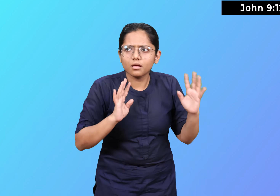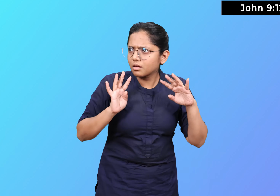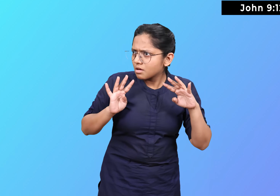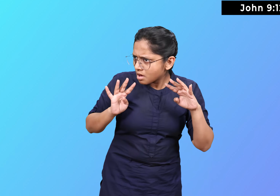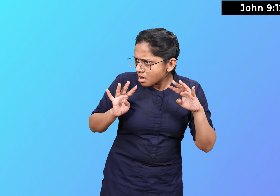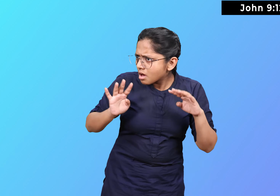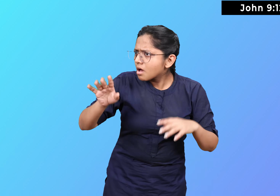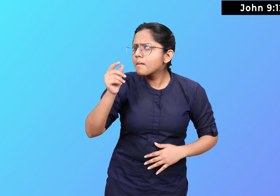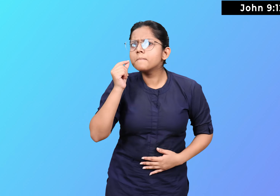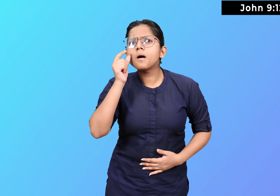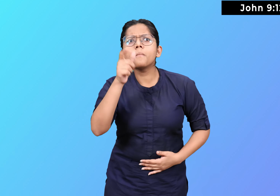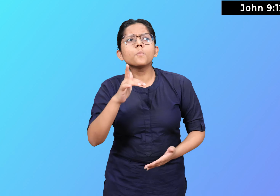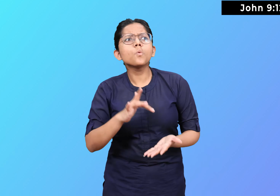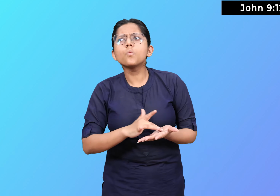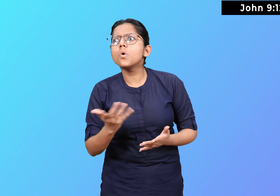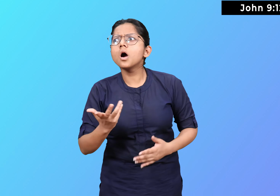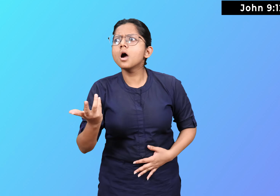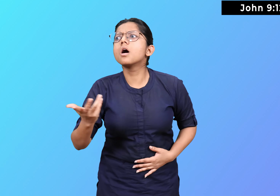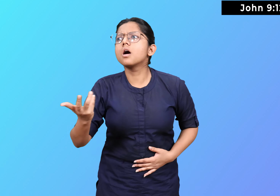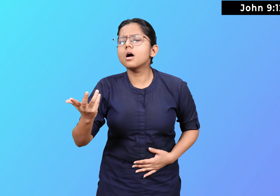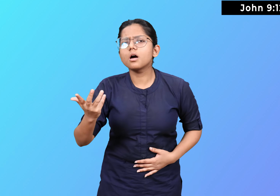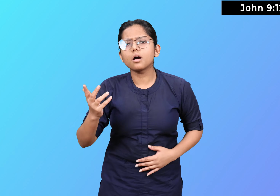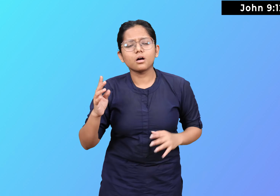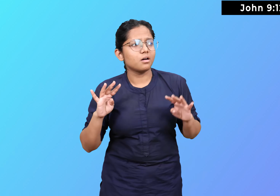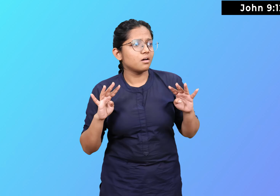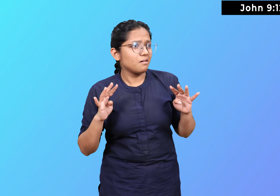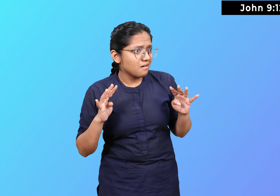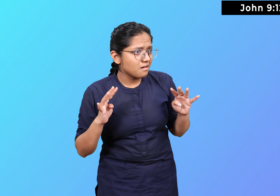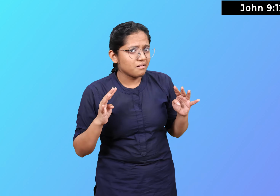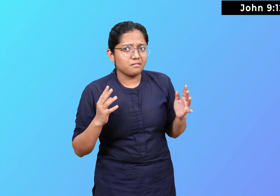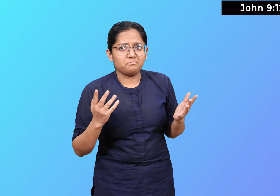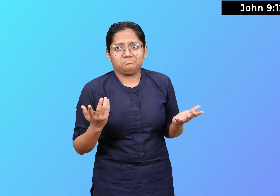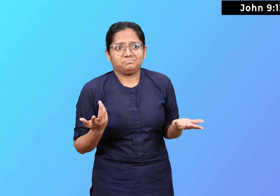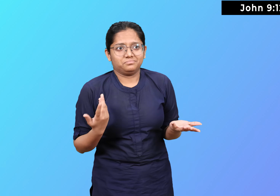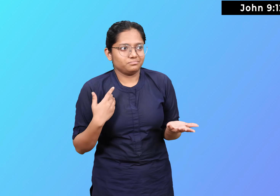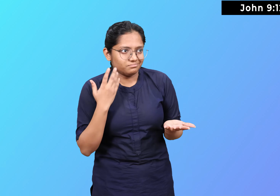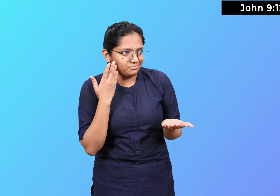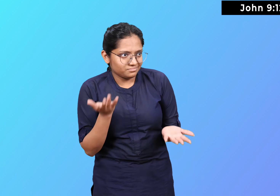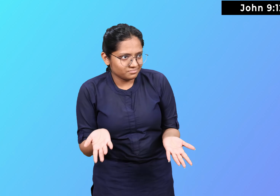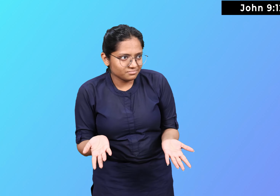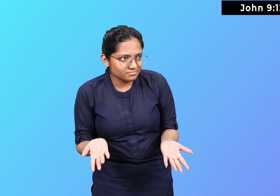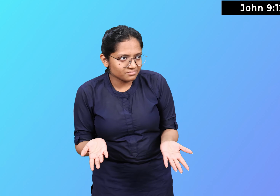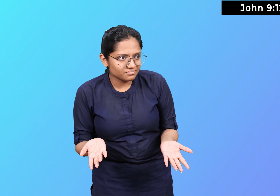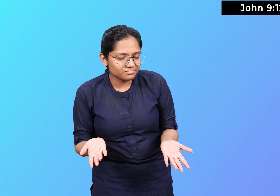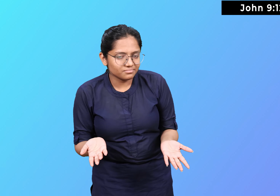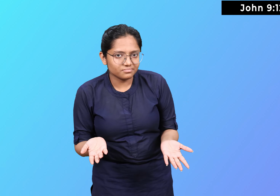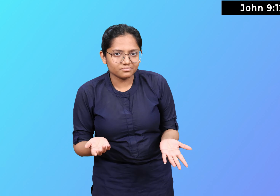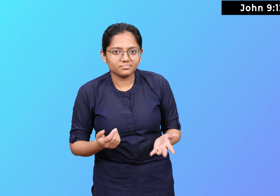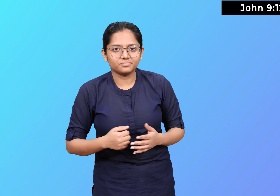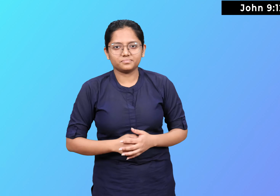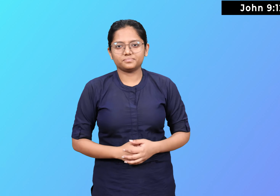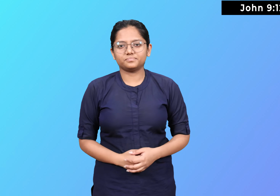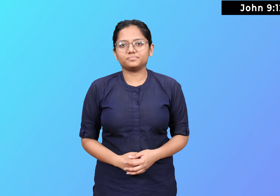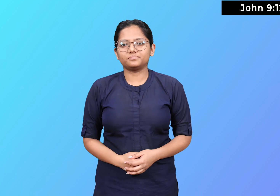They asked him, “Where is this man?” He answered, “I don’t know.”